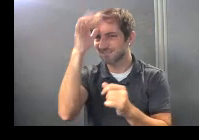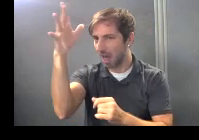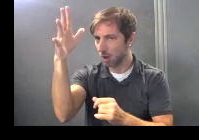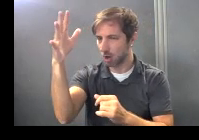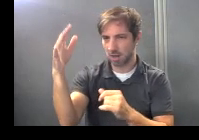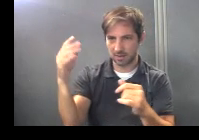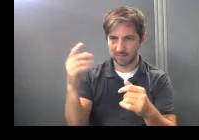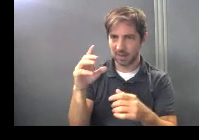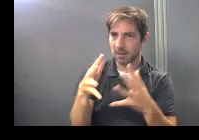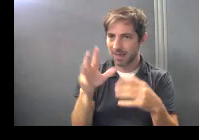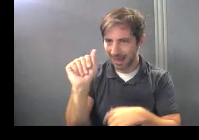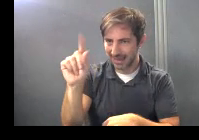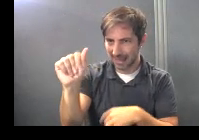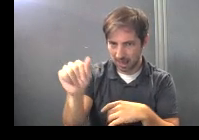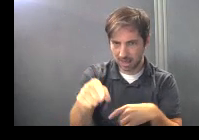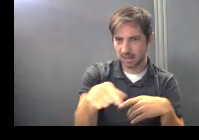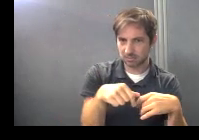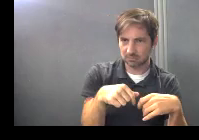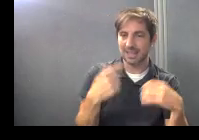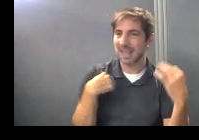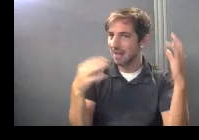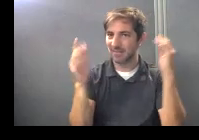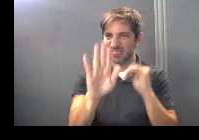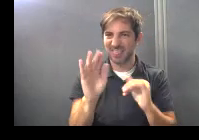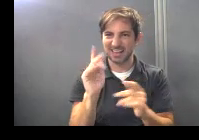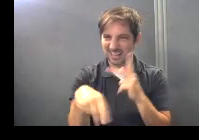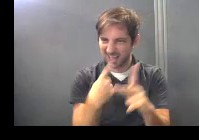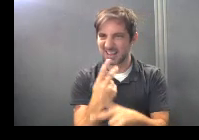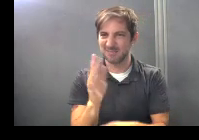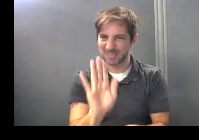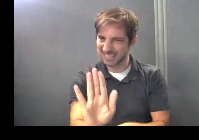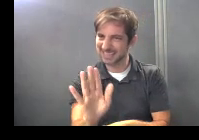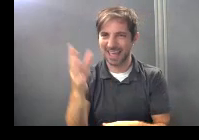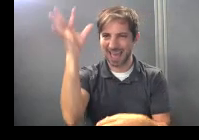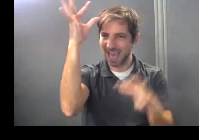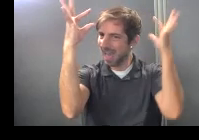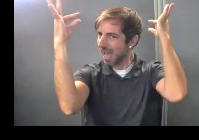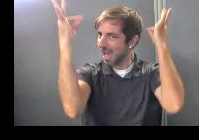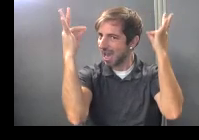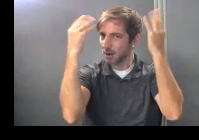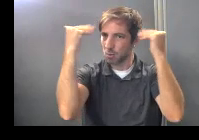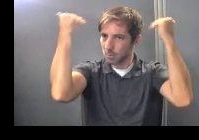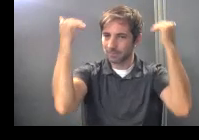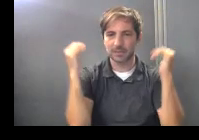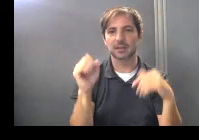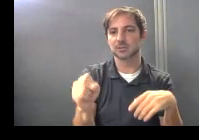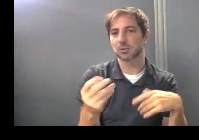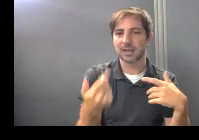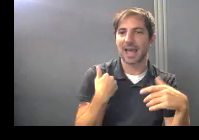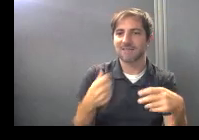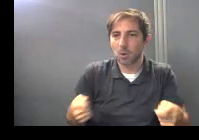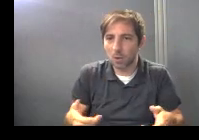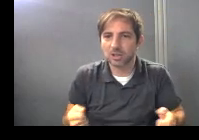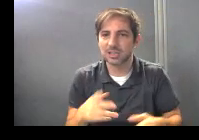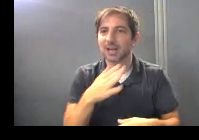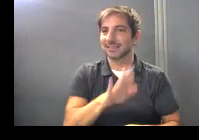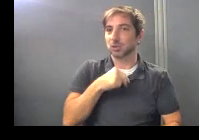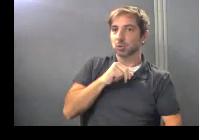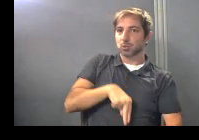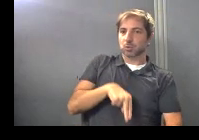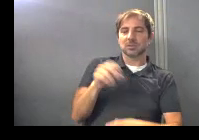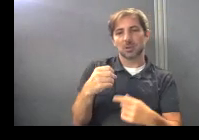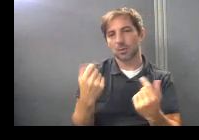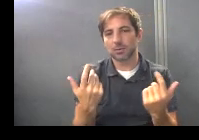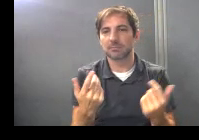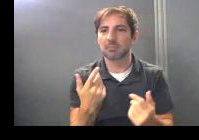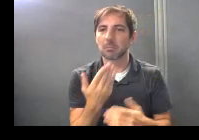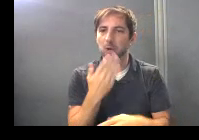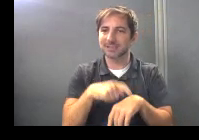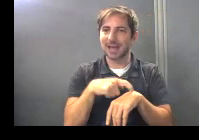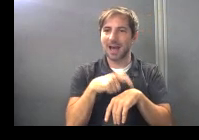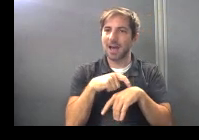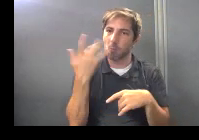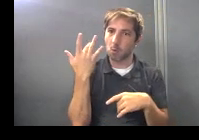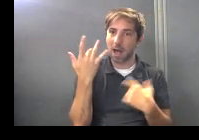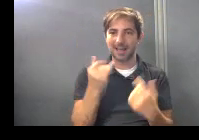HE'S WEARING A SUIT AND IS IN A WHEELCHAIR. THIS IS TIMELY BECAUSE YESTERDAY WAS THE 31ST